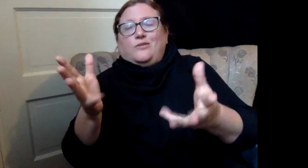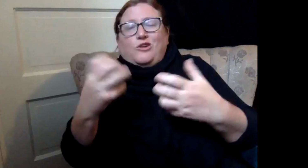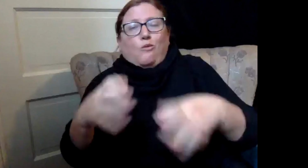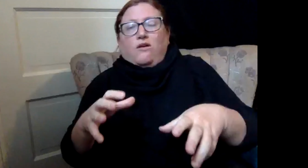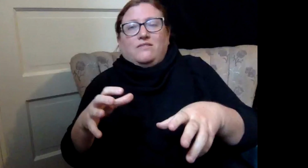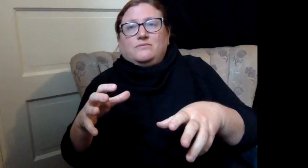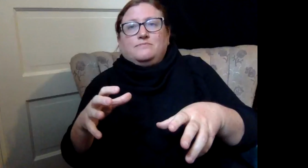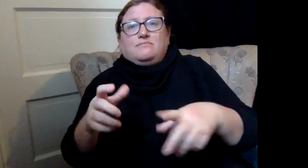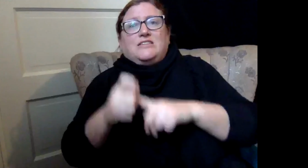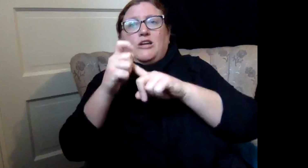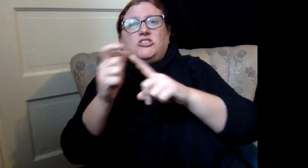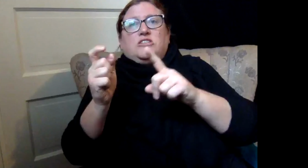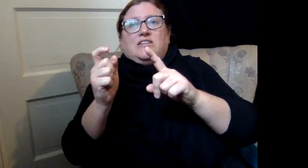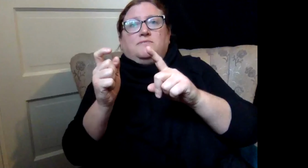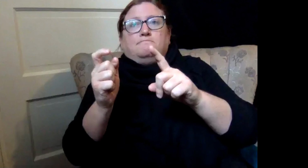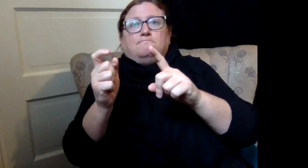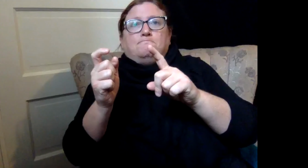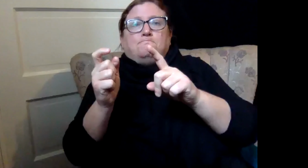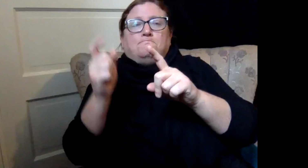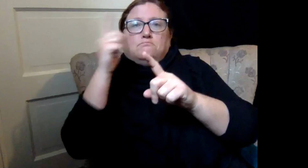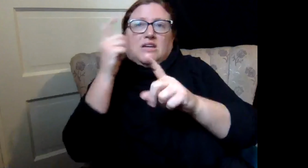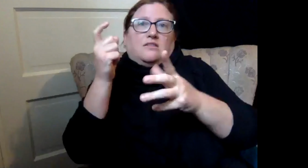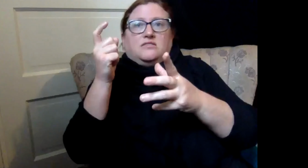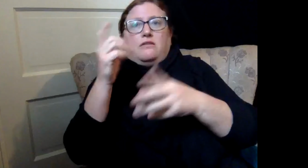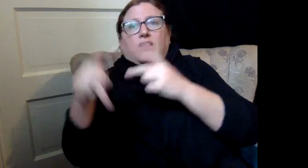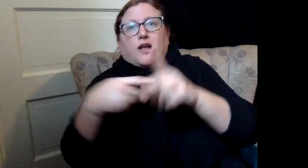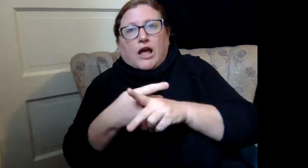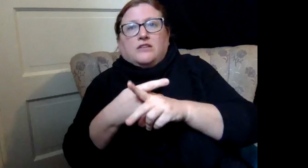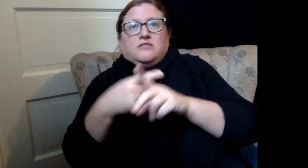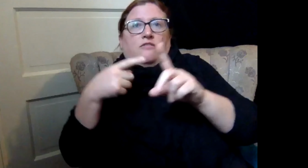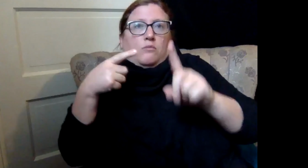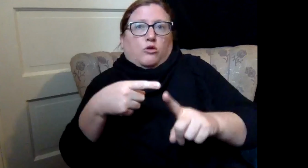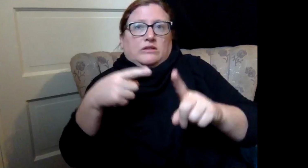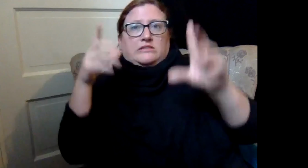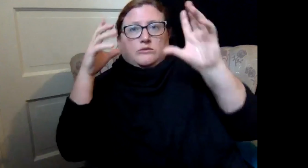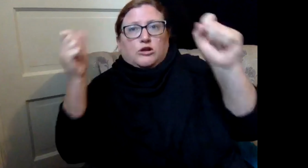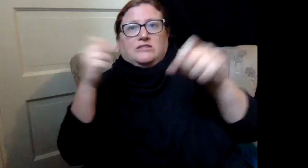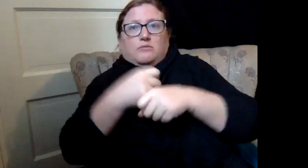turning student away if they are trying to register for classes, especially given the kinds of